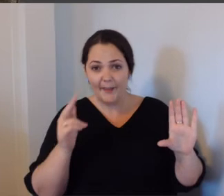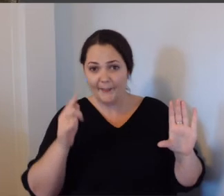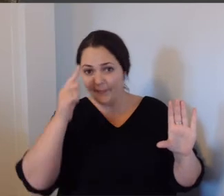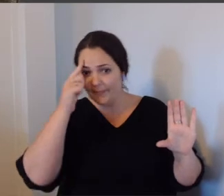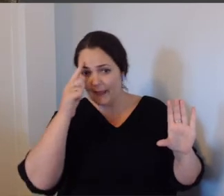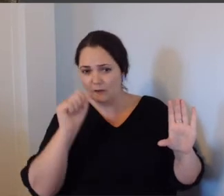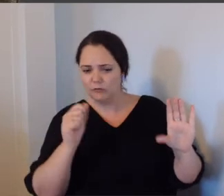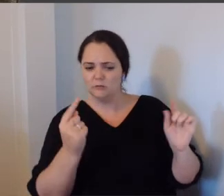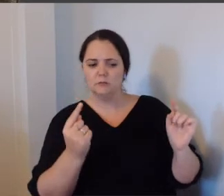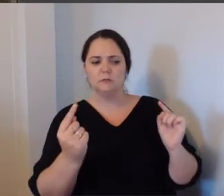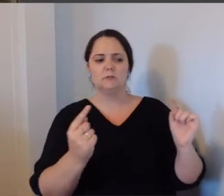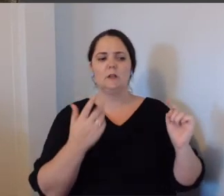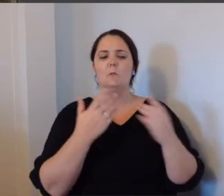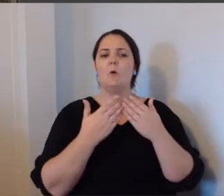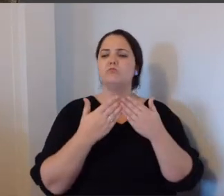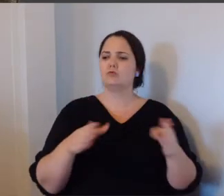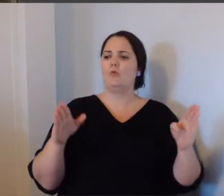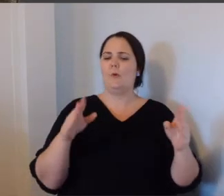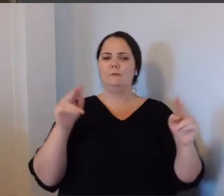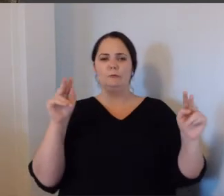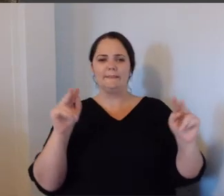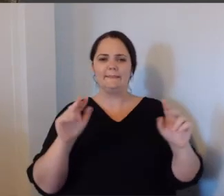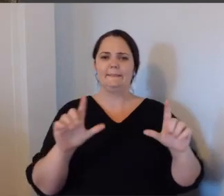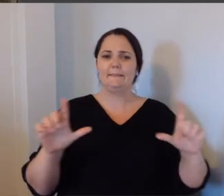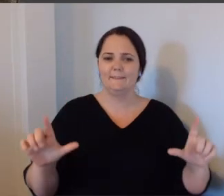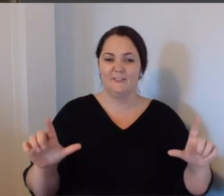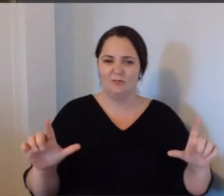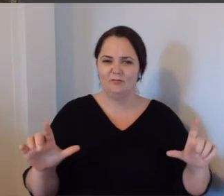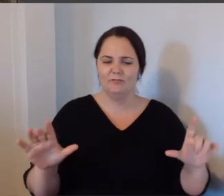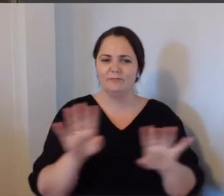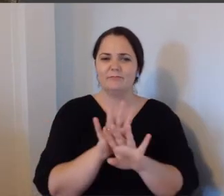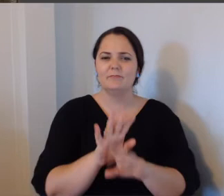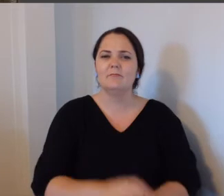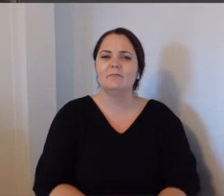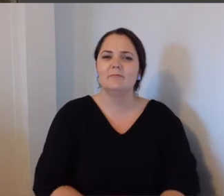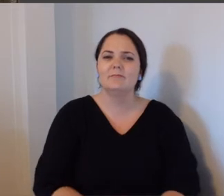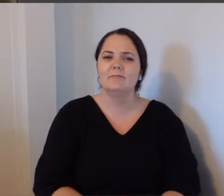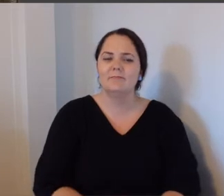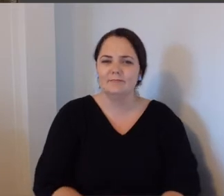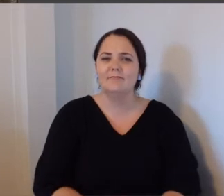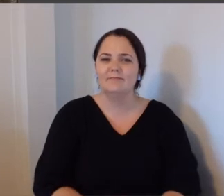broader landscape but instead places them in the immediate foreground where they almost fall into